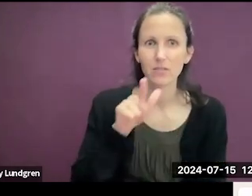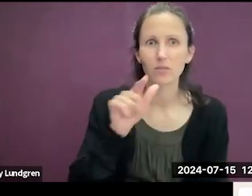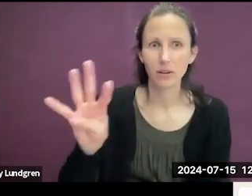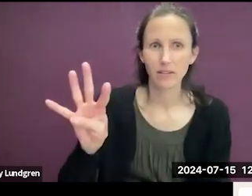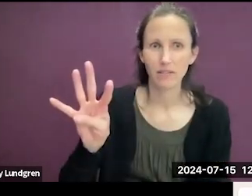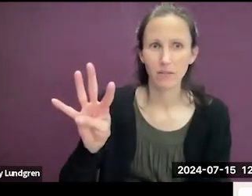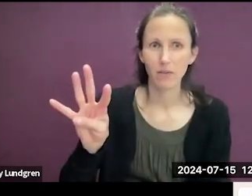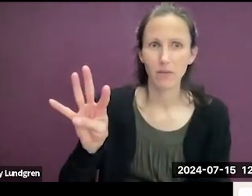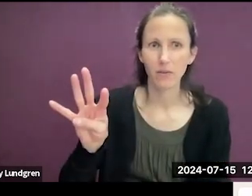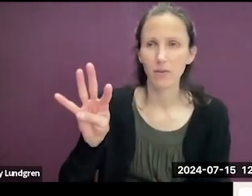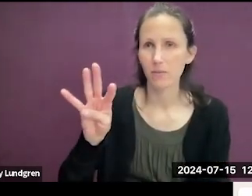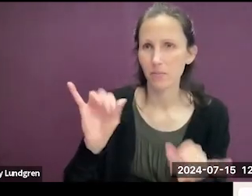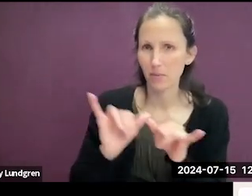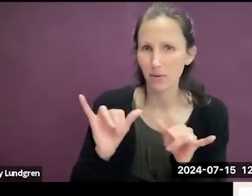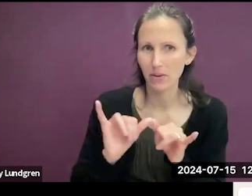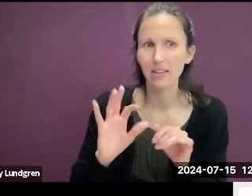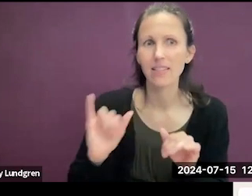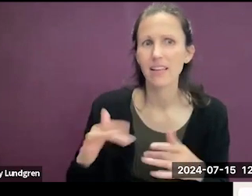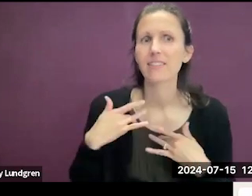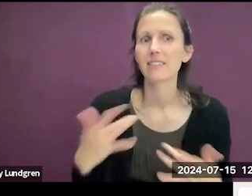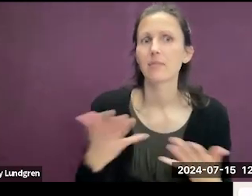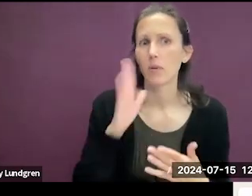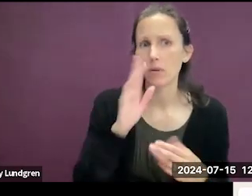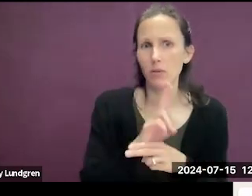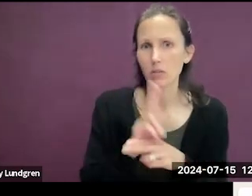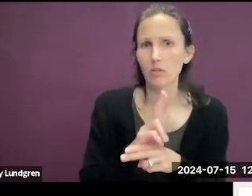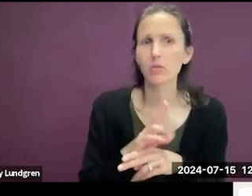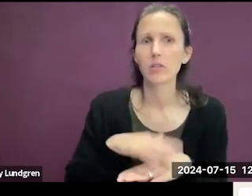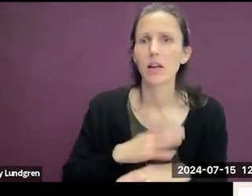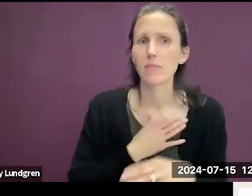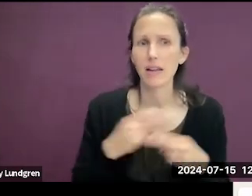which is typically what I will use on my slides for content.